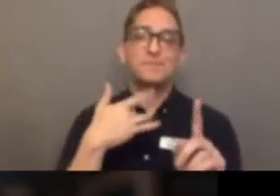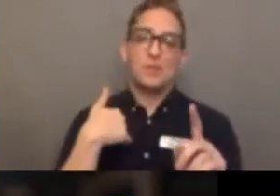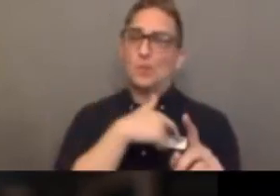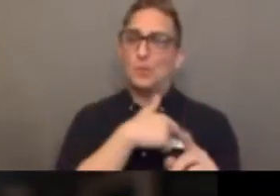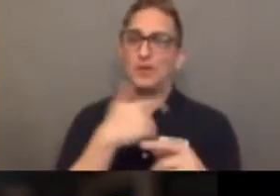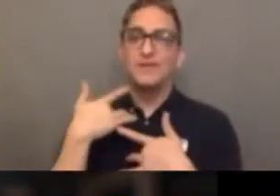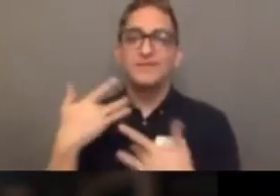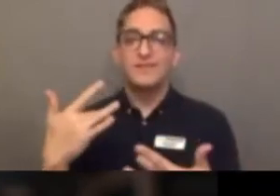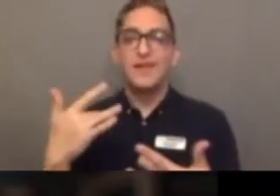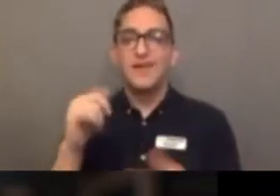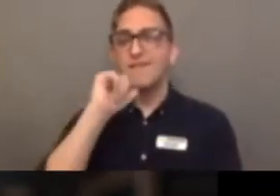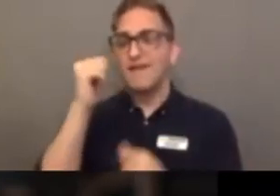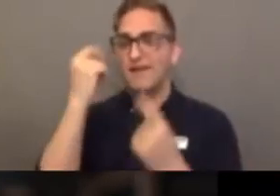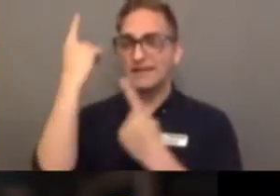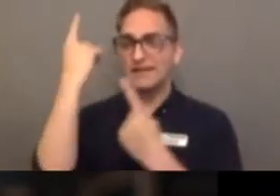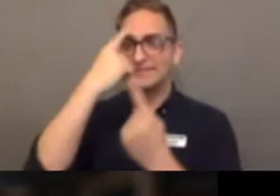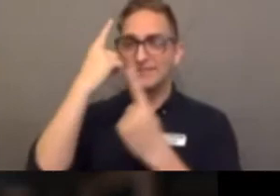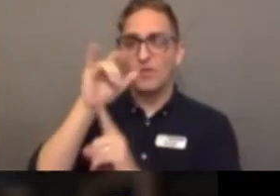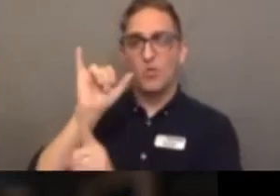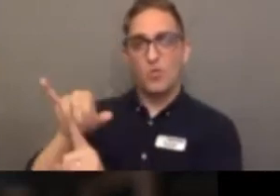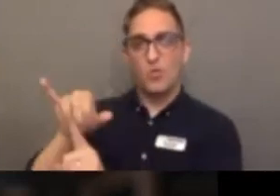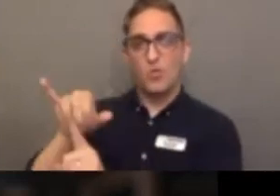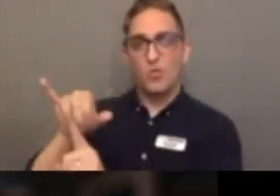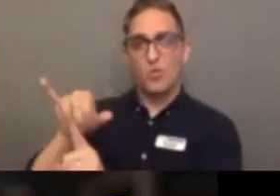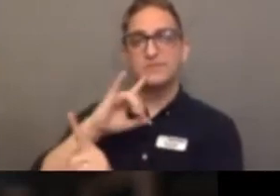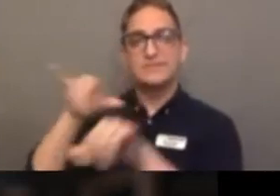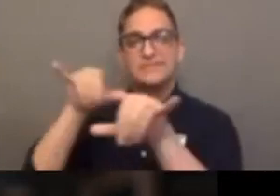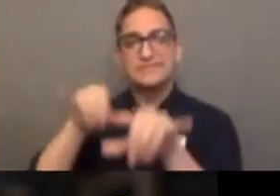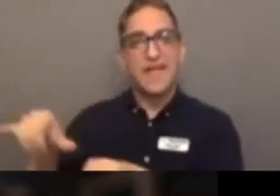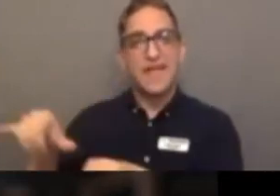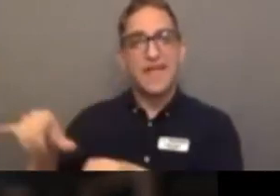disability. If we want to go further, there are other